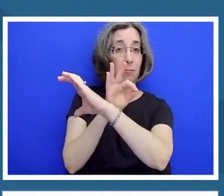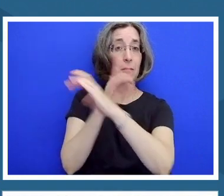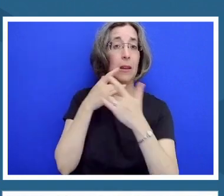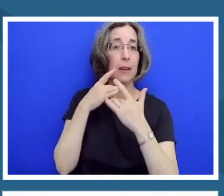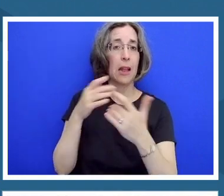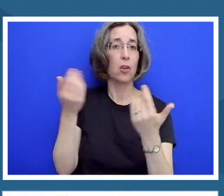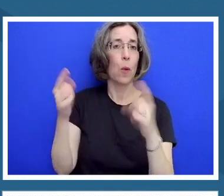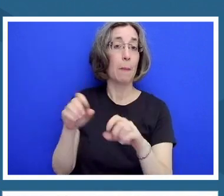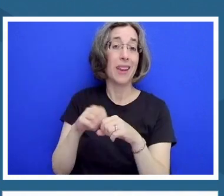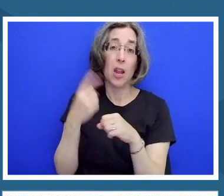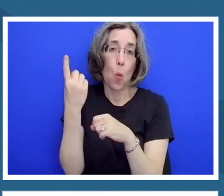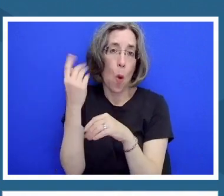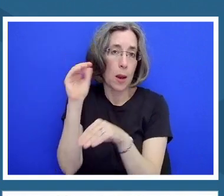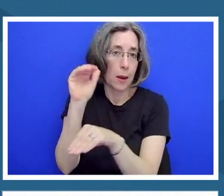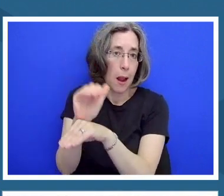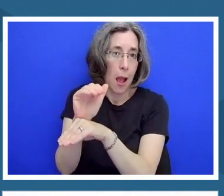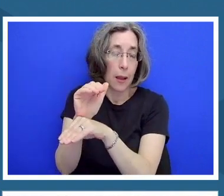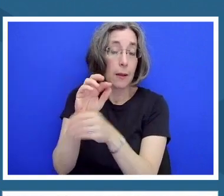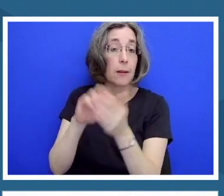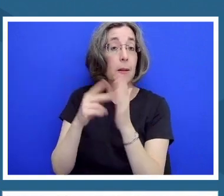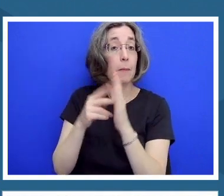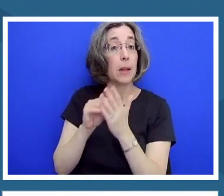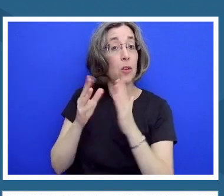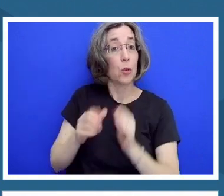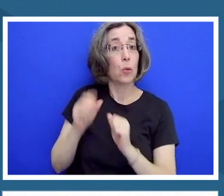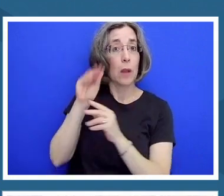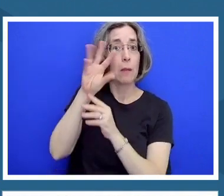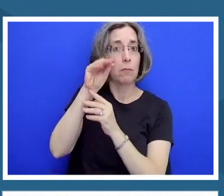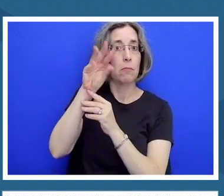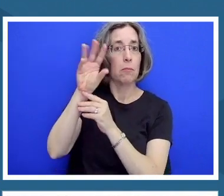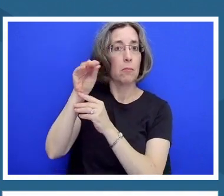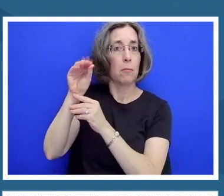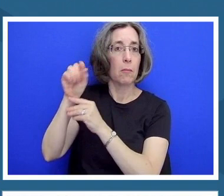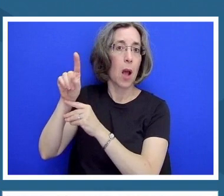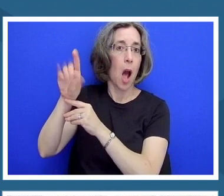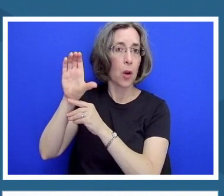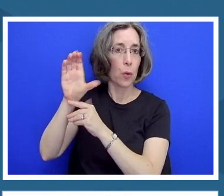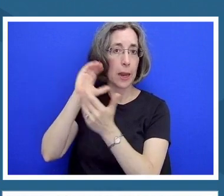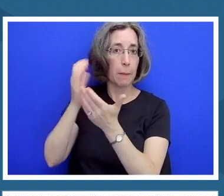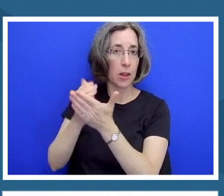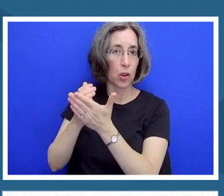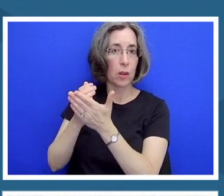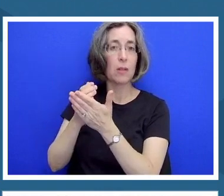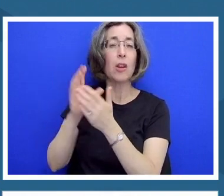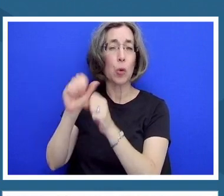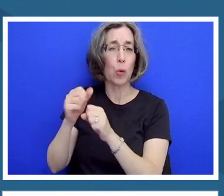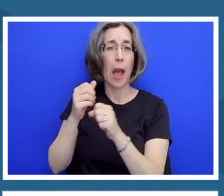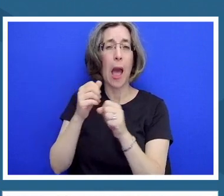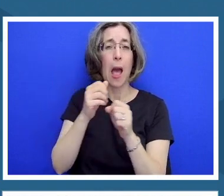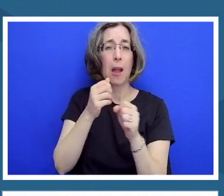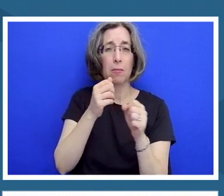collect about 100 images and you can apportion them among your students there